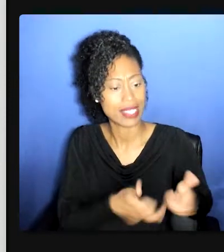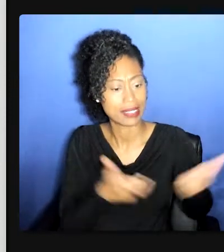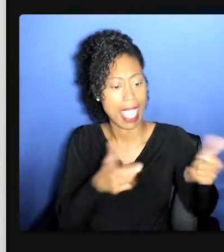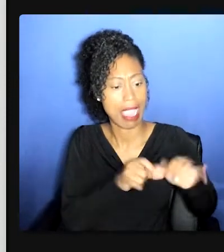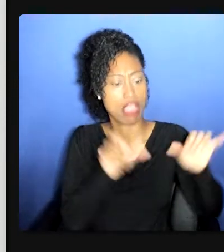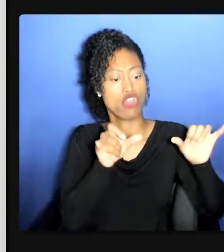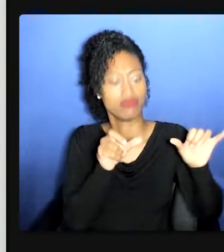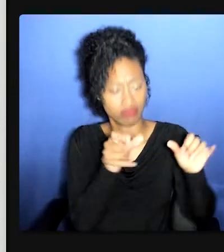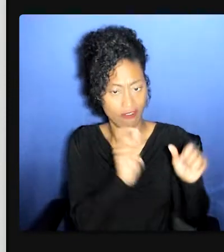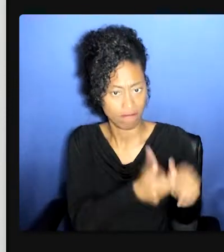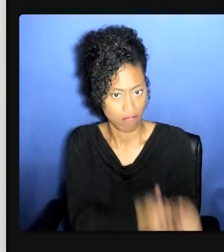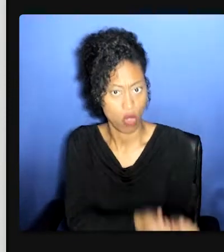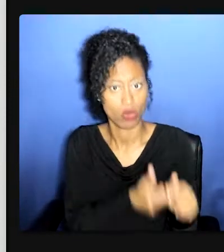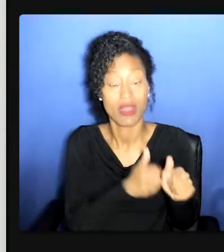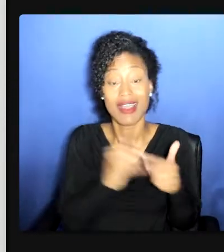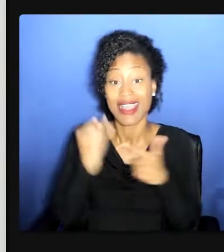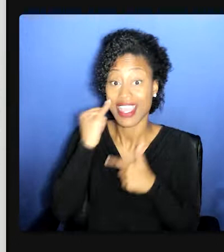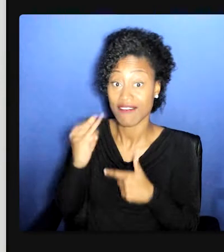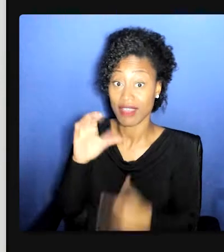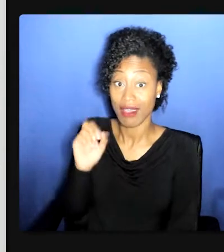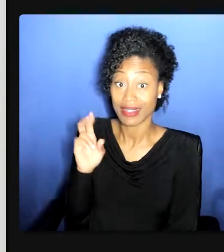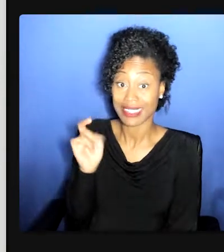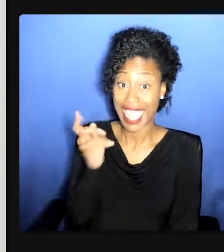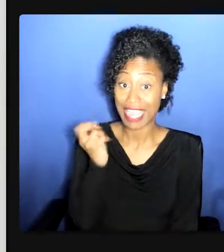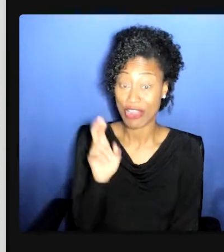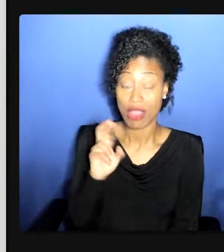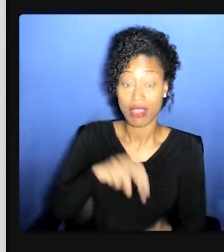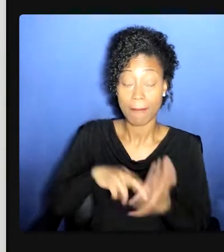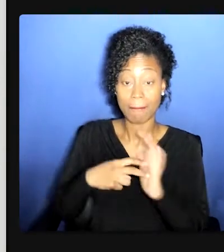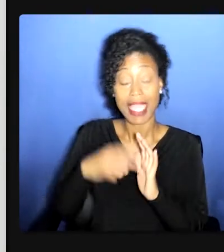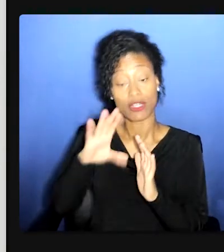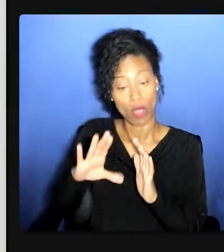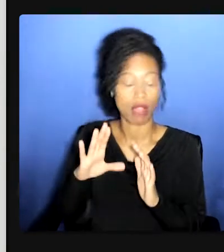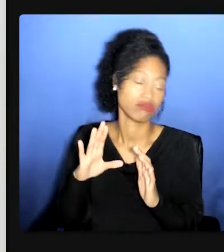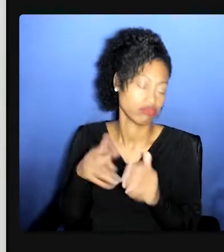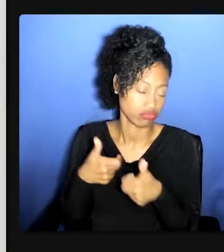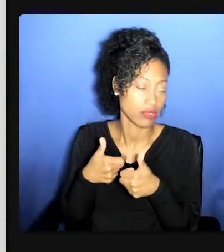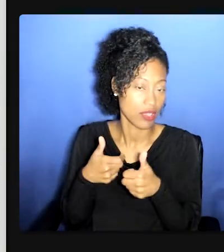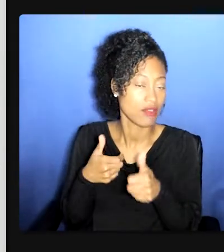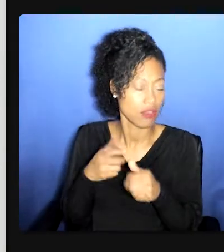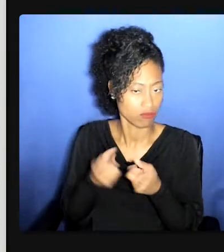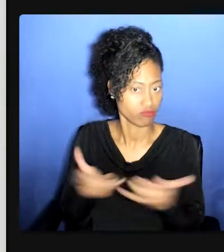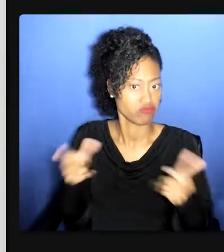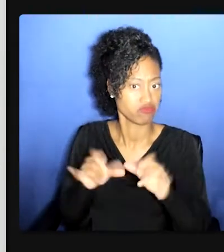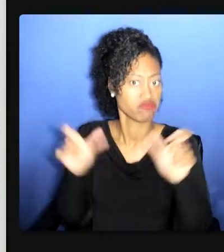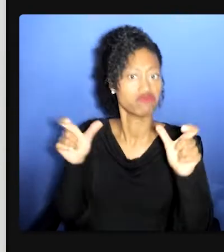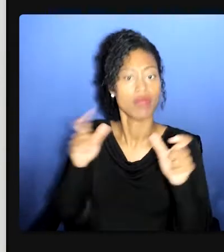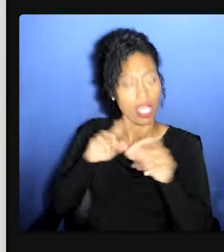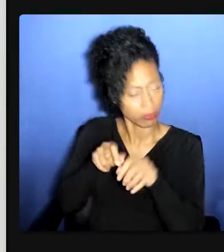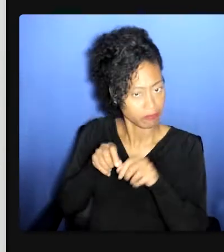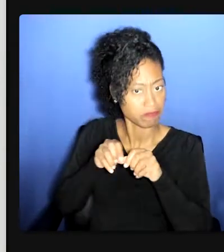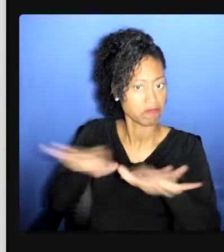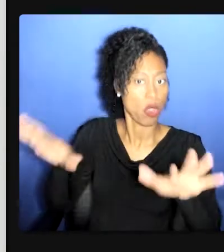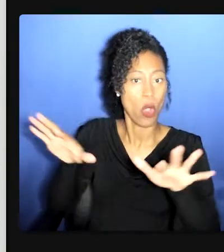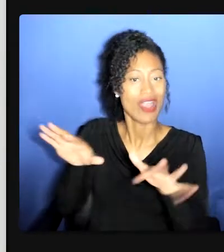If it's a container, your game is built into a container image and will be deployed as container.